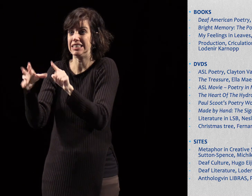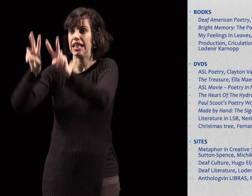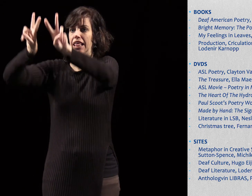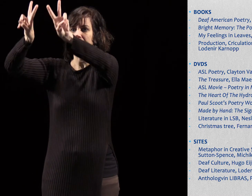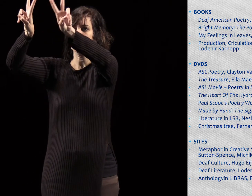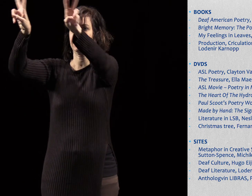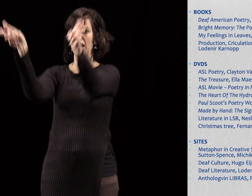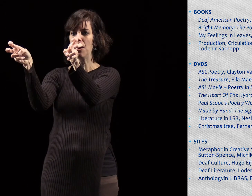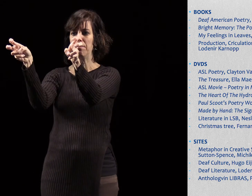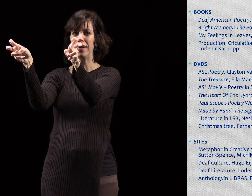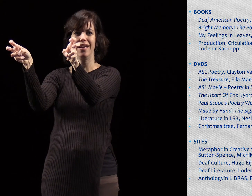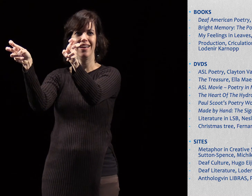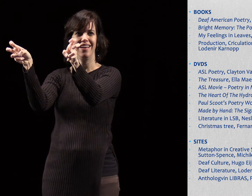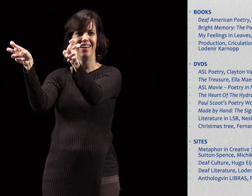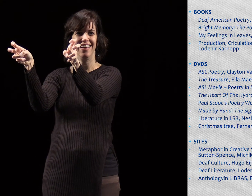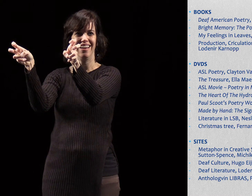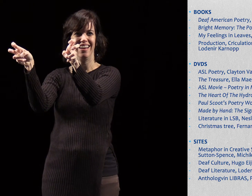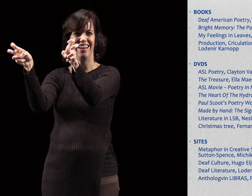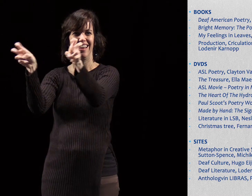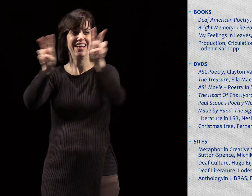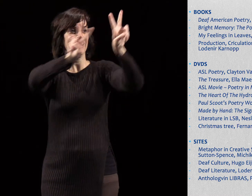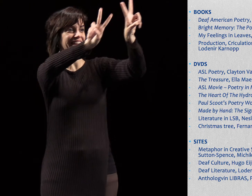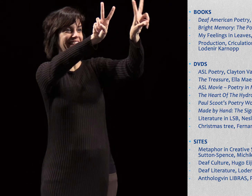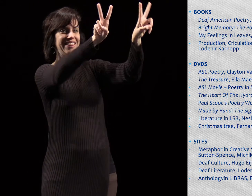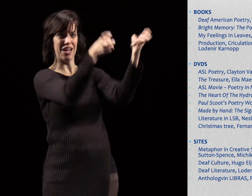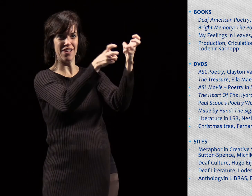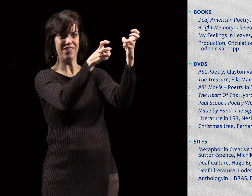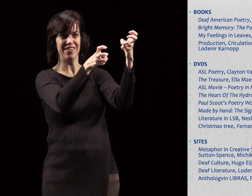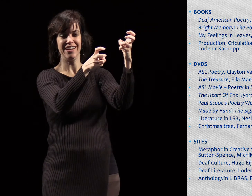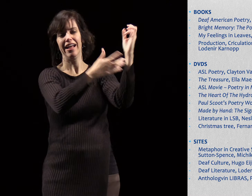you get the thing or the topic or the object.